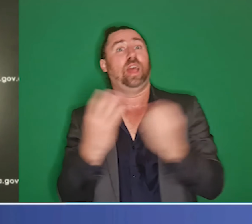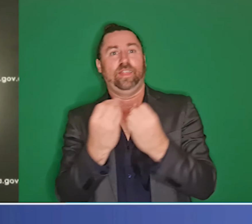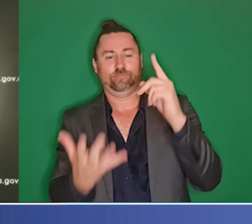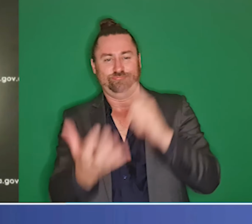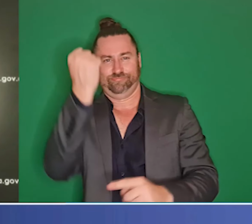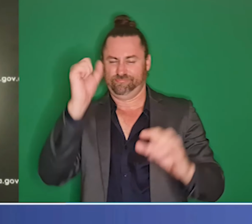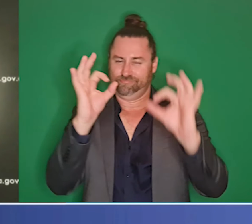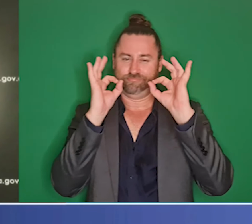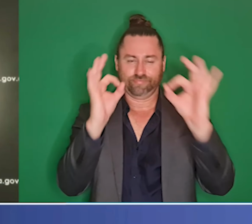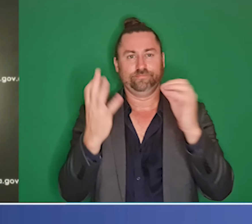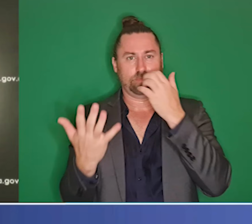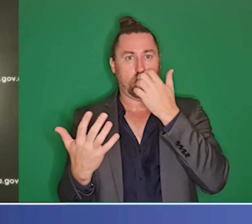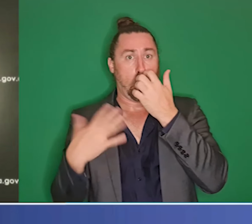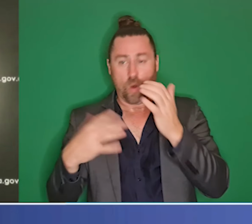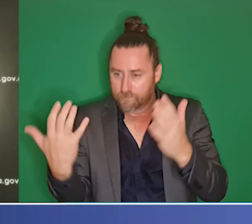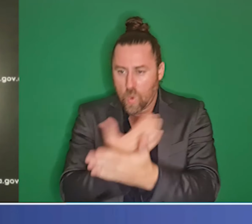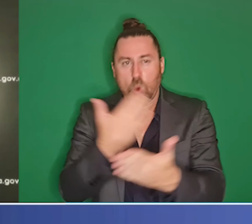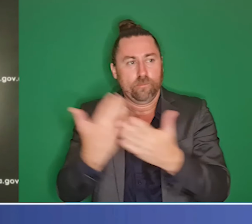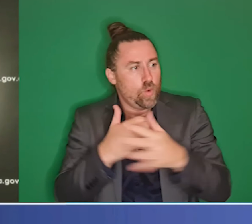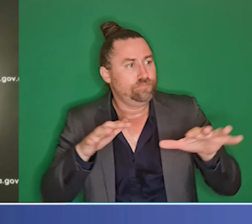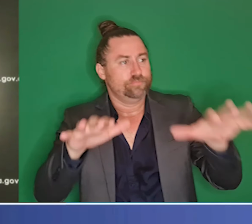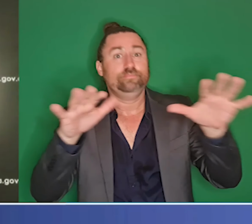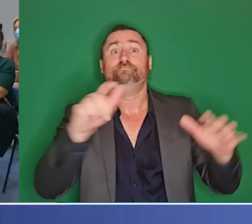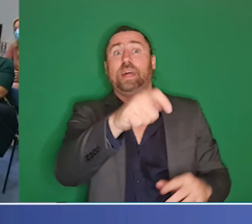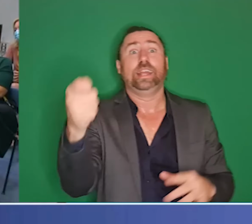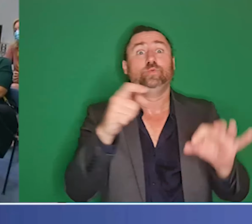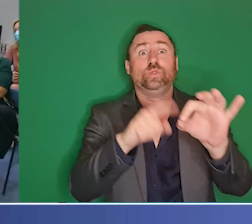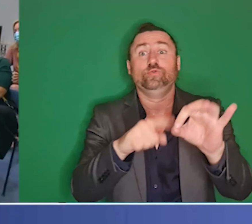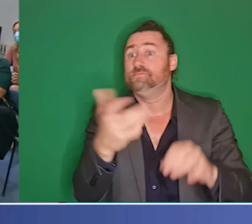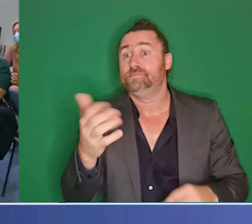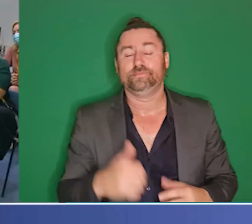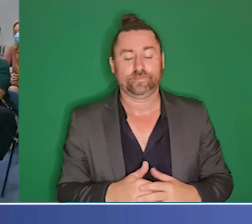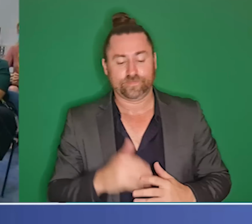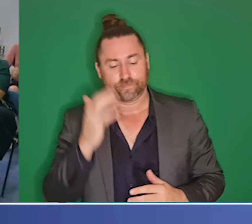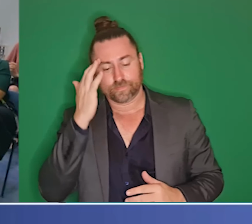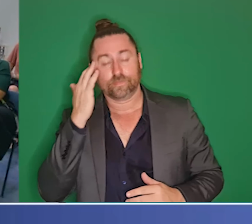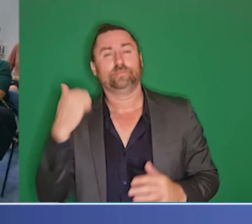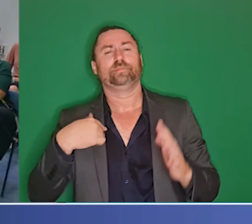we'll just keep going, and we want that number to go higher. Next, please. Claire from the Daily Telegraph.